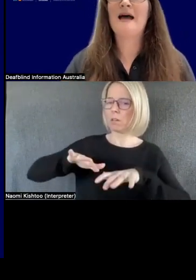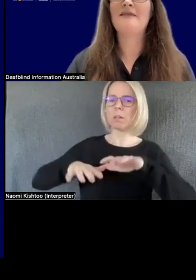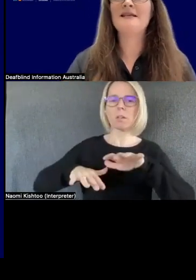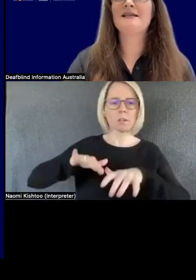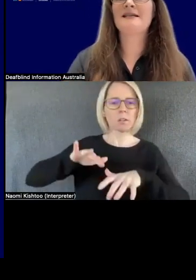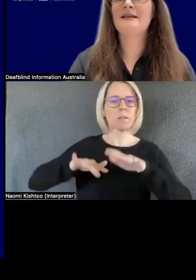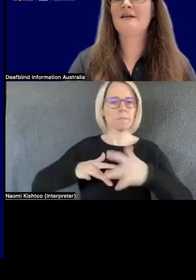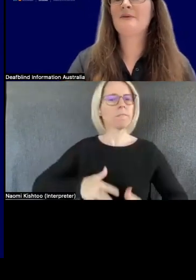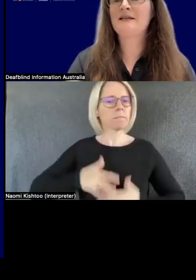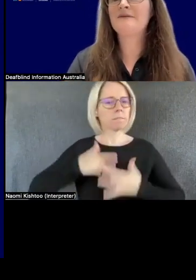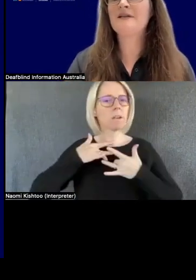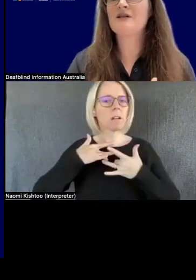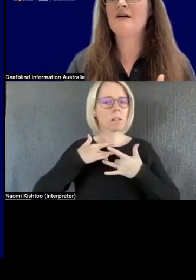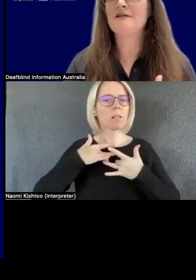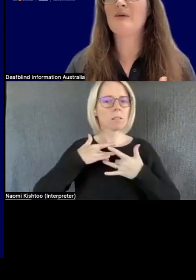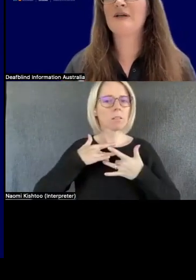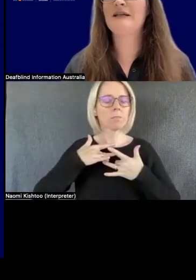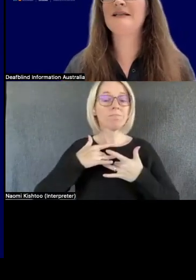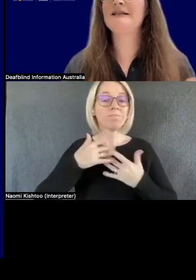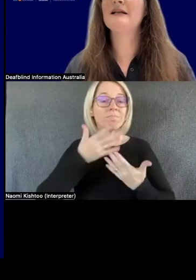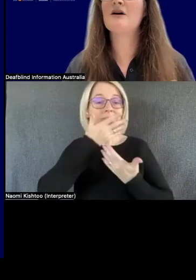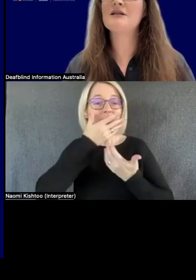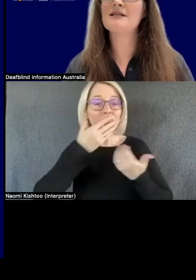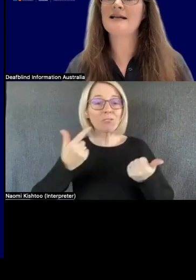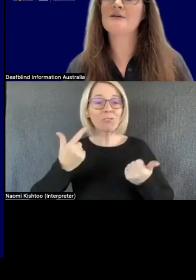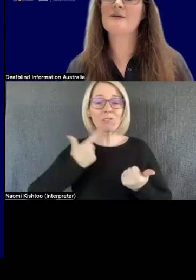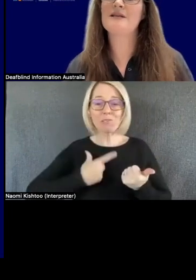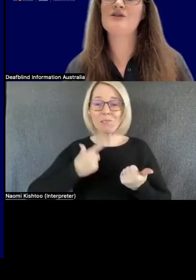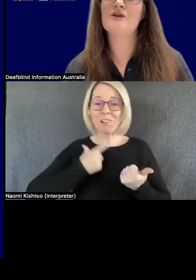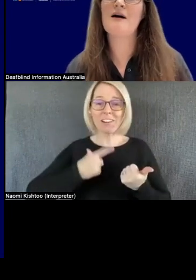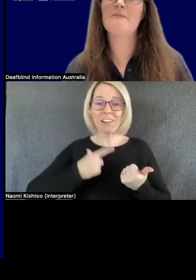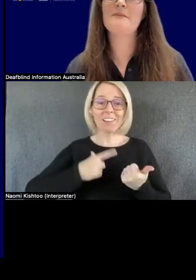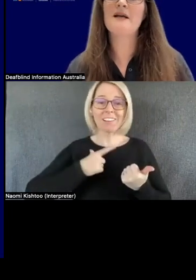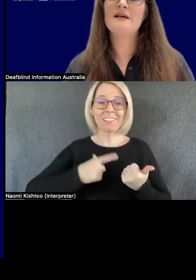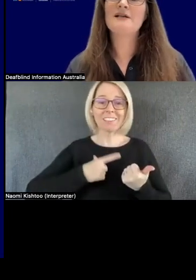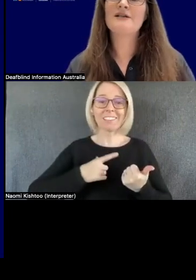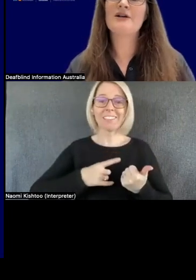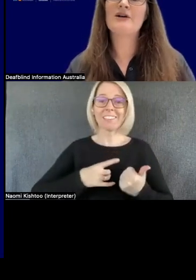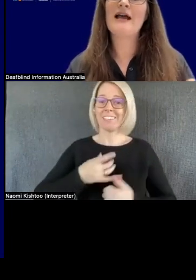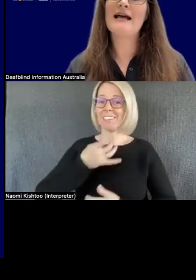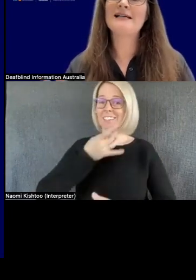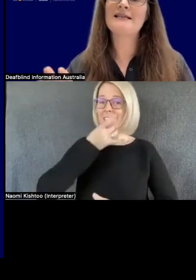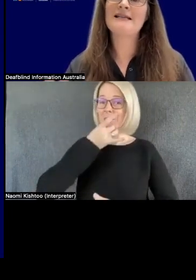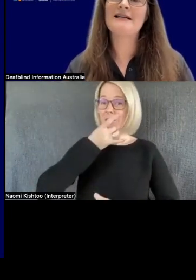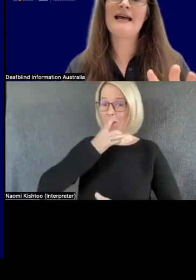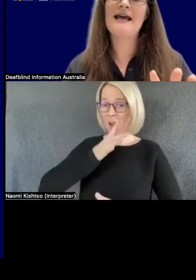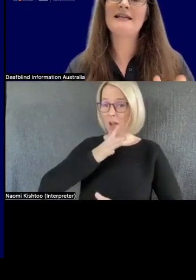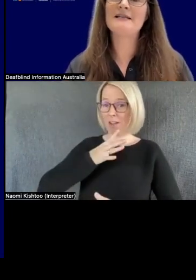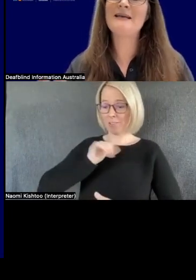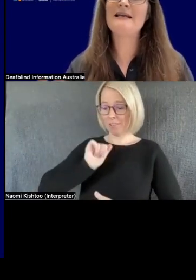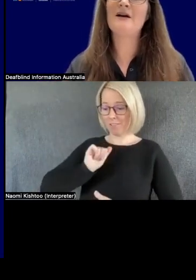about this is that the rest of the child’s body is in contact with the drum, so as the hands beat